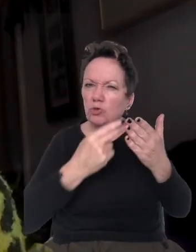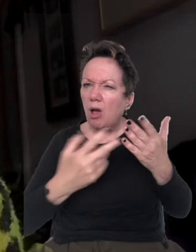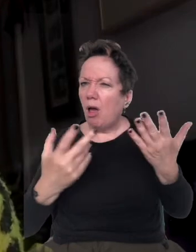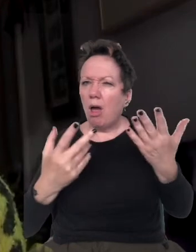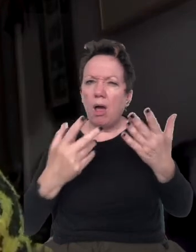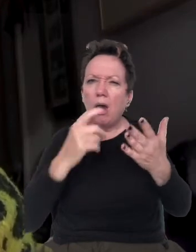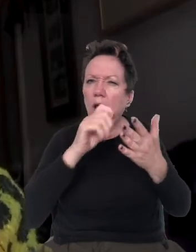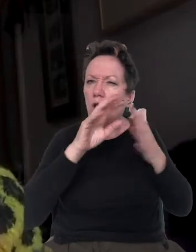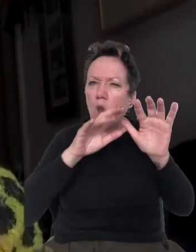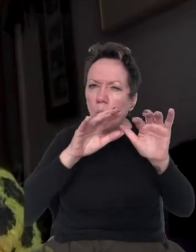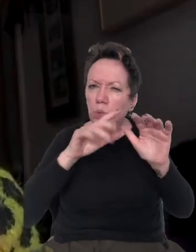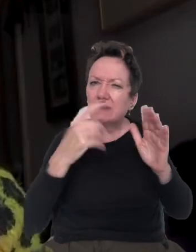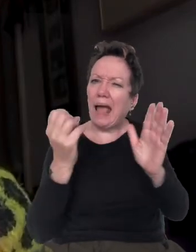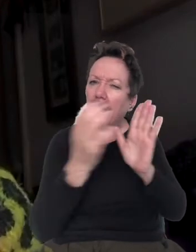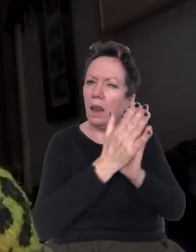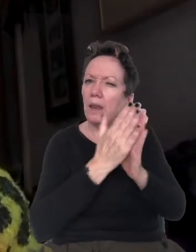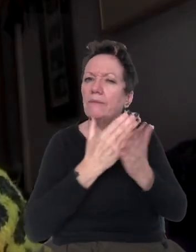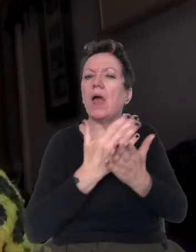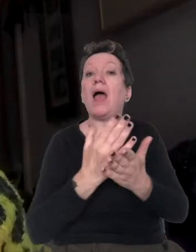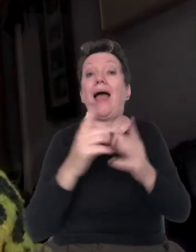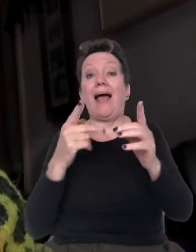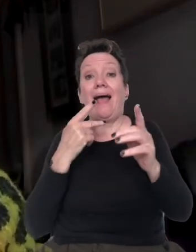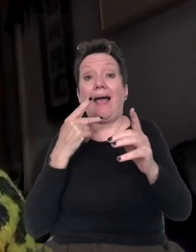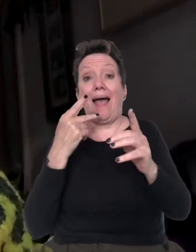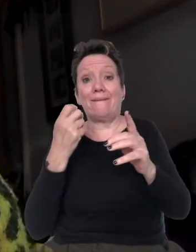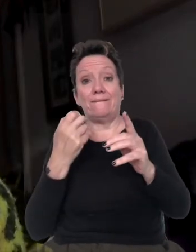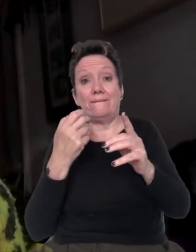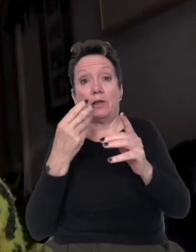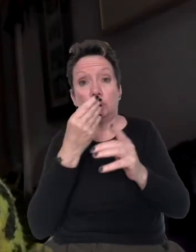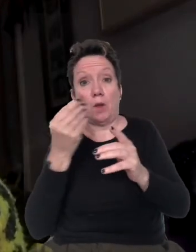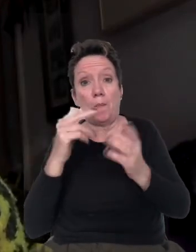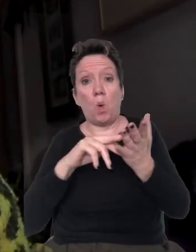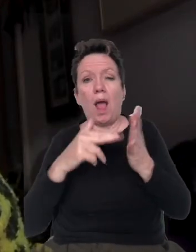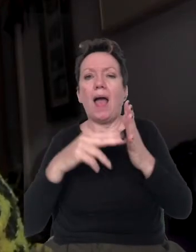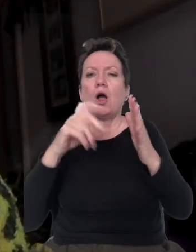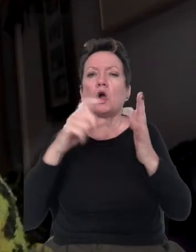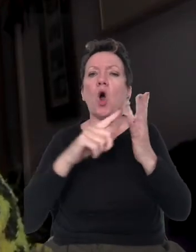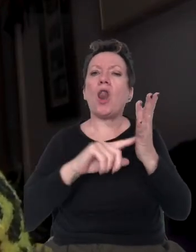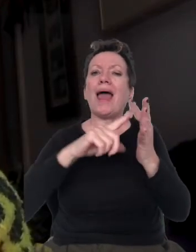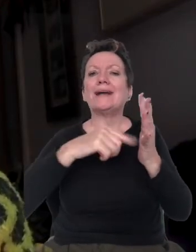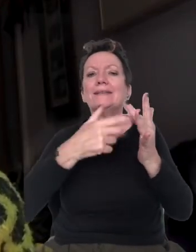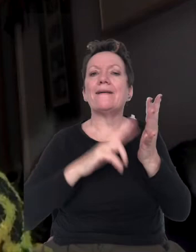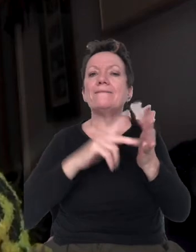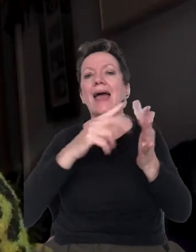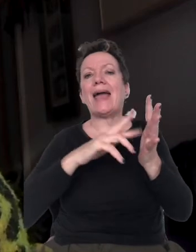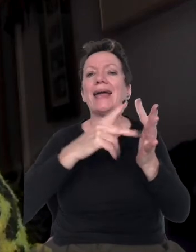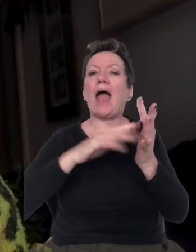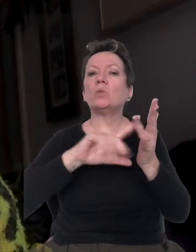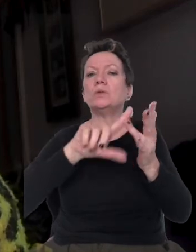I'm also talking about some organizations that had resources out there, like collective encounter that has a library of.